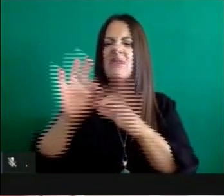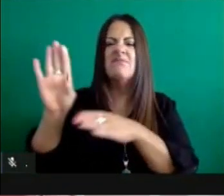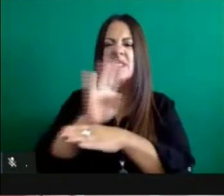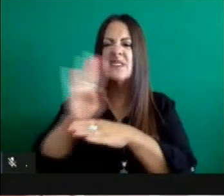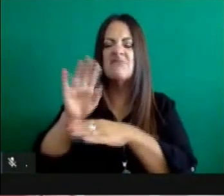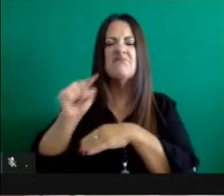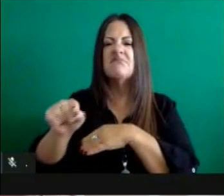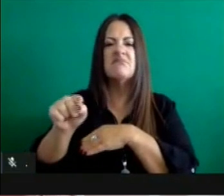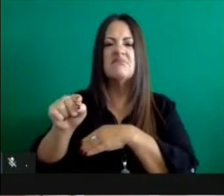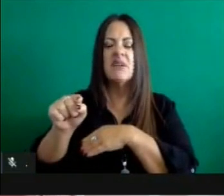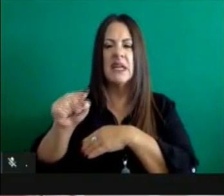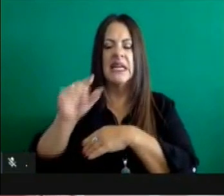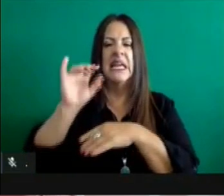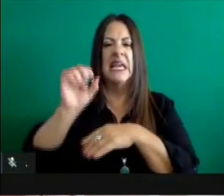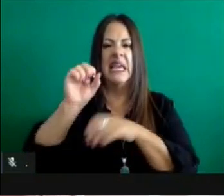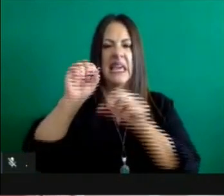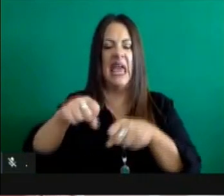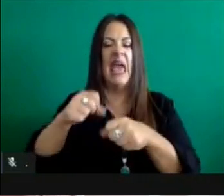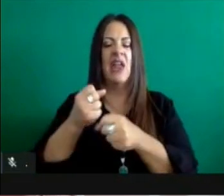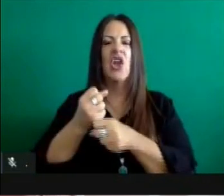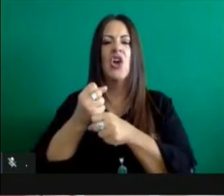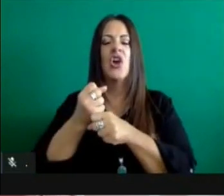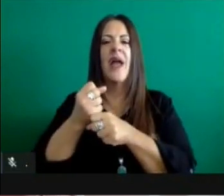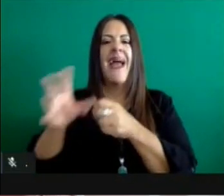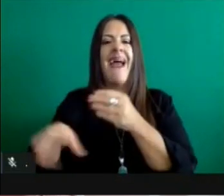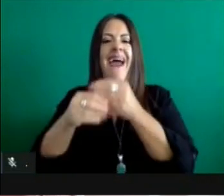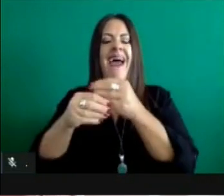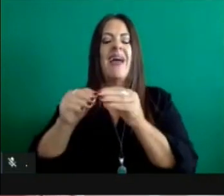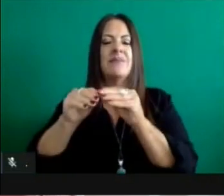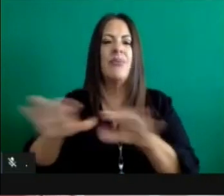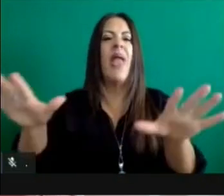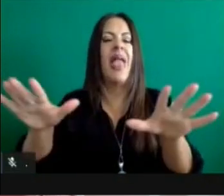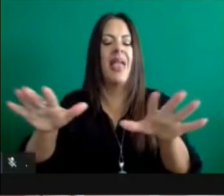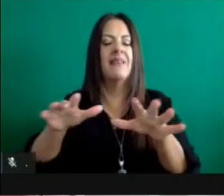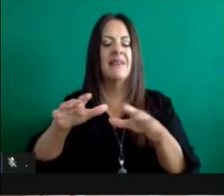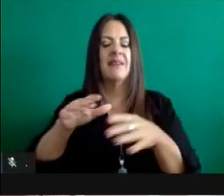STATE, THAT MOST ALL NONESSENTIAL ACTIVITIES CREATE A SERIOUS RISK FOR